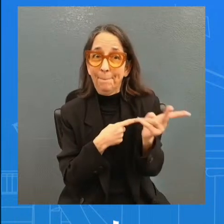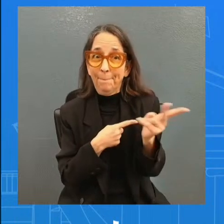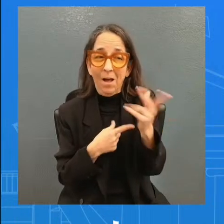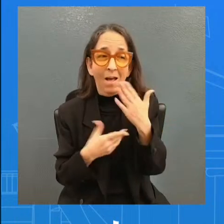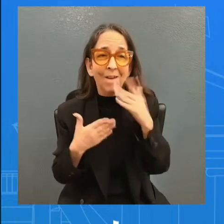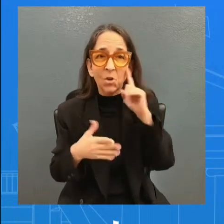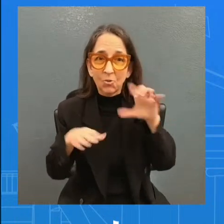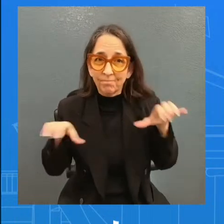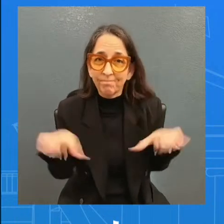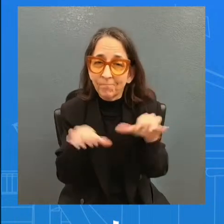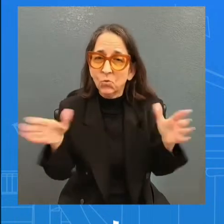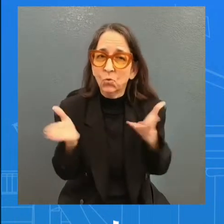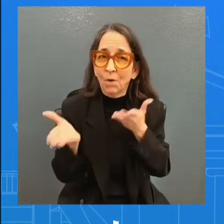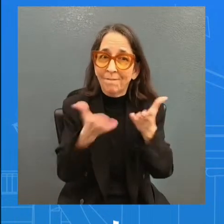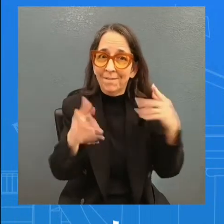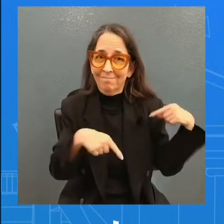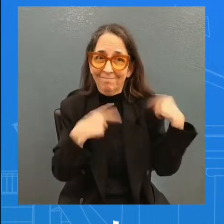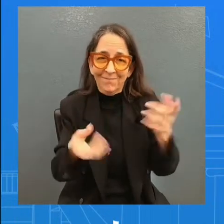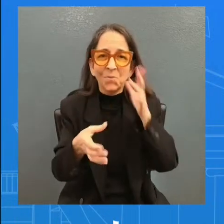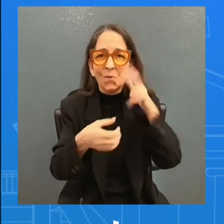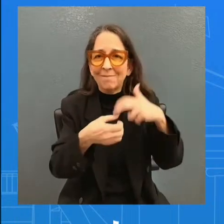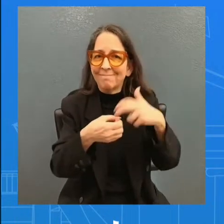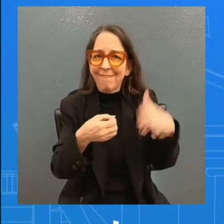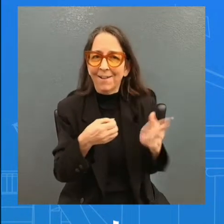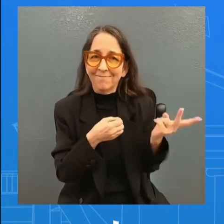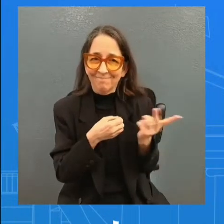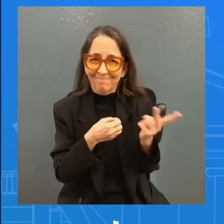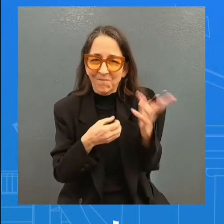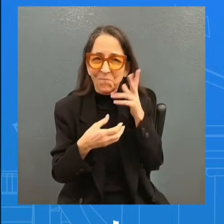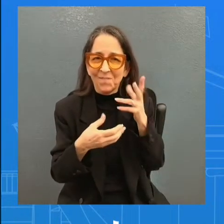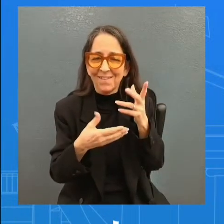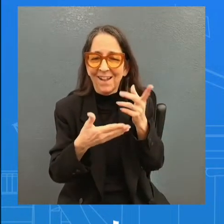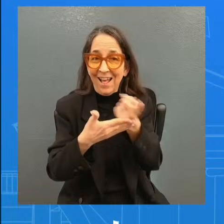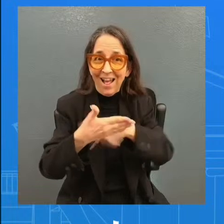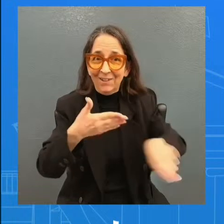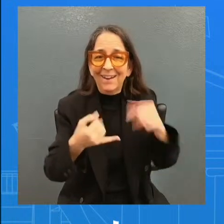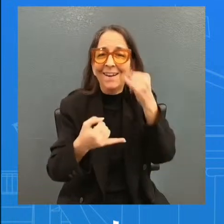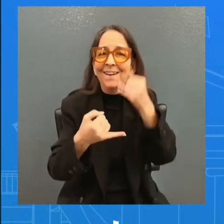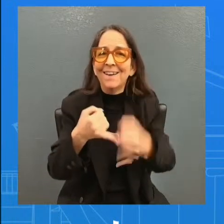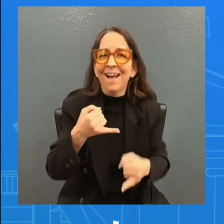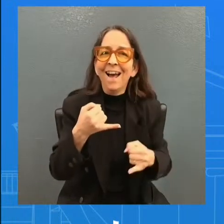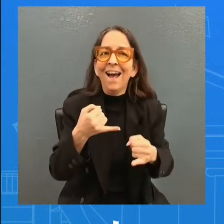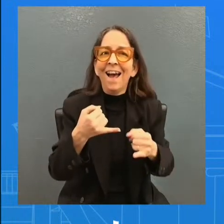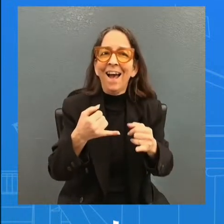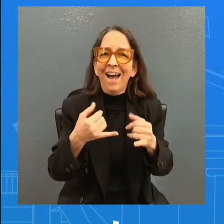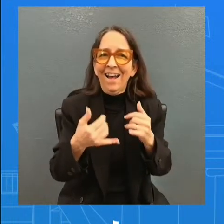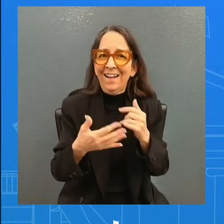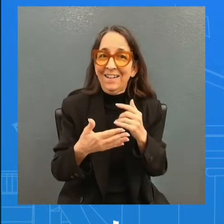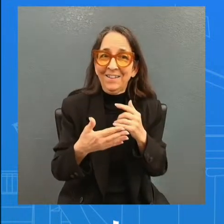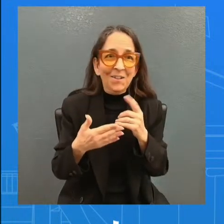next week is going to be really your last week, but we didn’t have an- -- another opportunity to do this in the briefing room. So, I just wanted to say thank you to both.